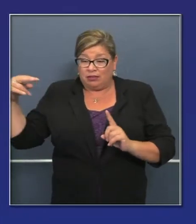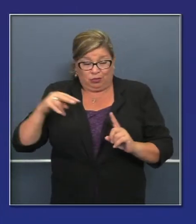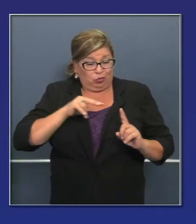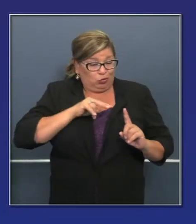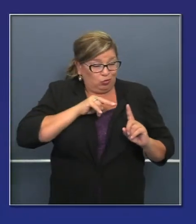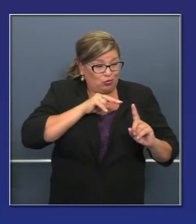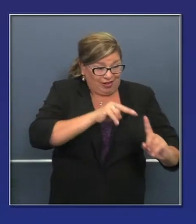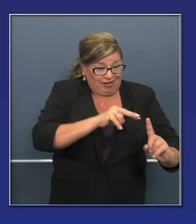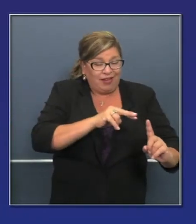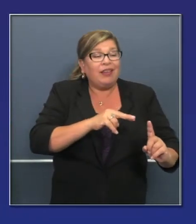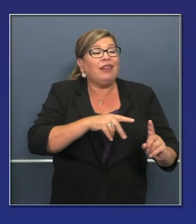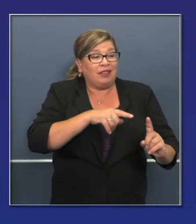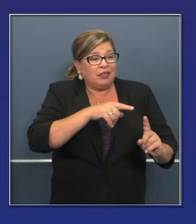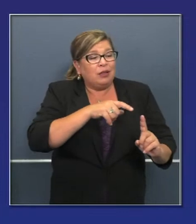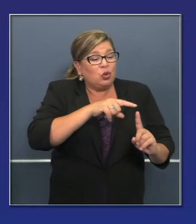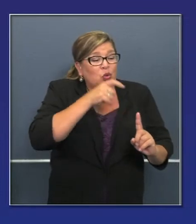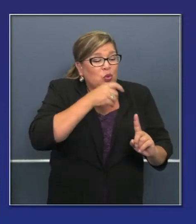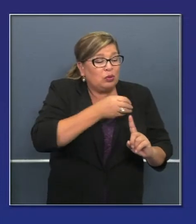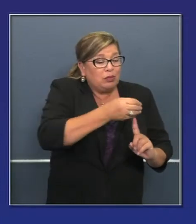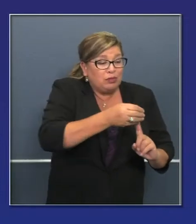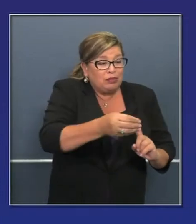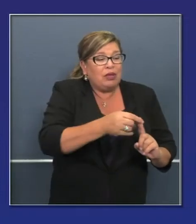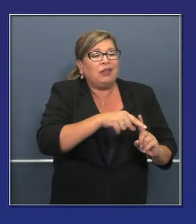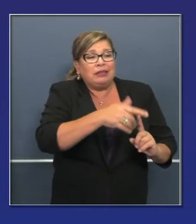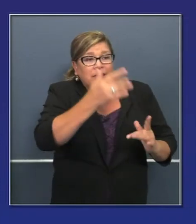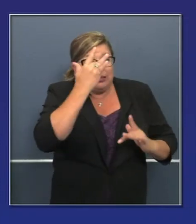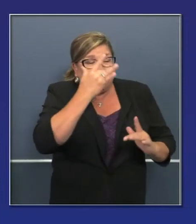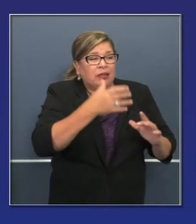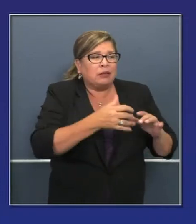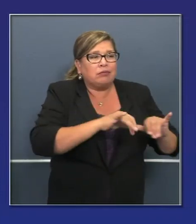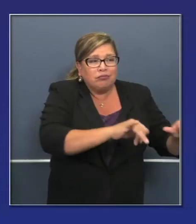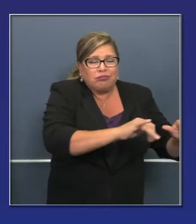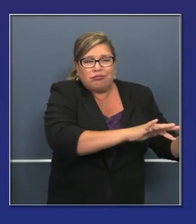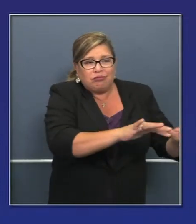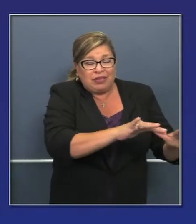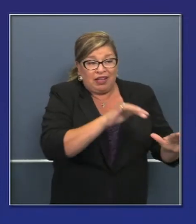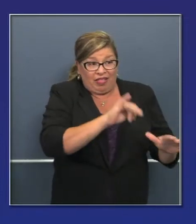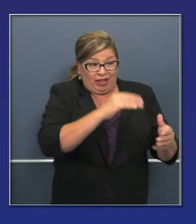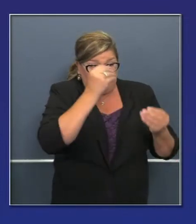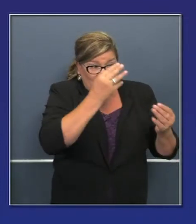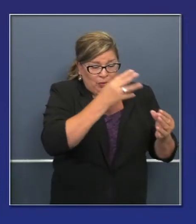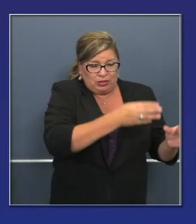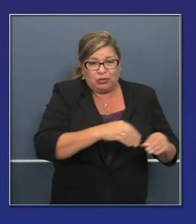counties these 400 80s or so cities in the state of California connect the dots make sure we're all